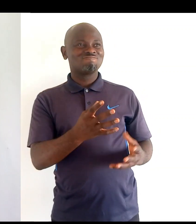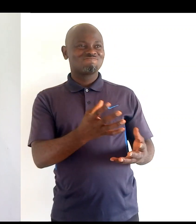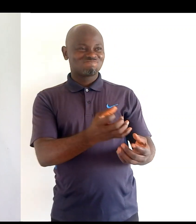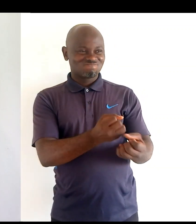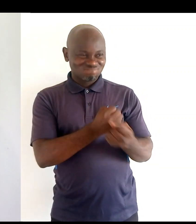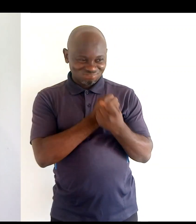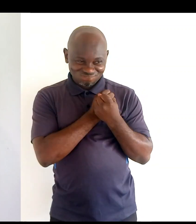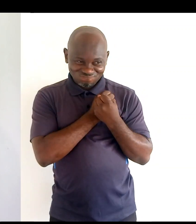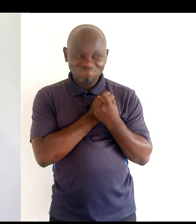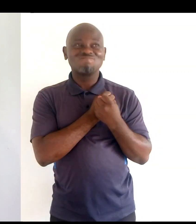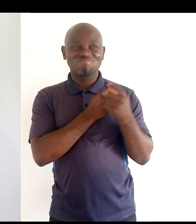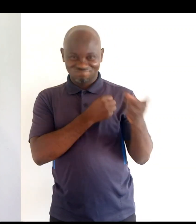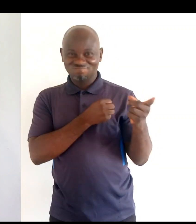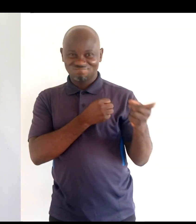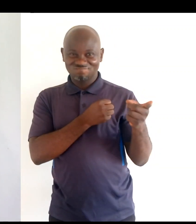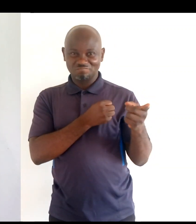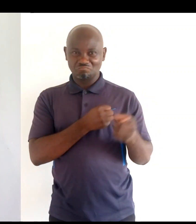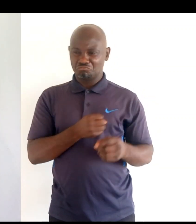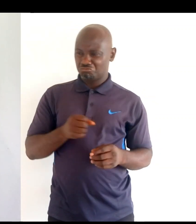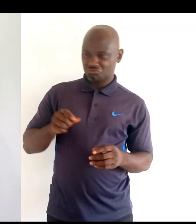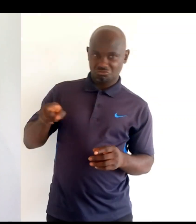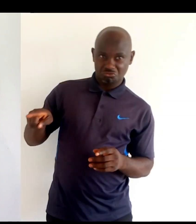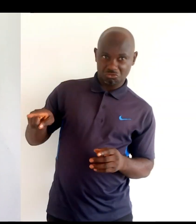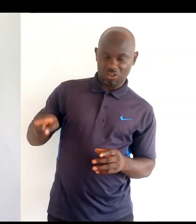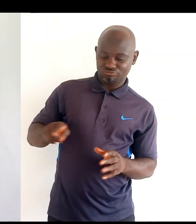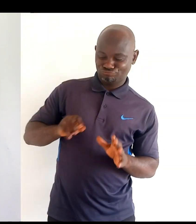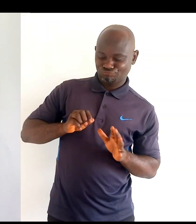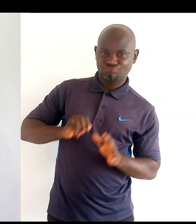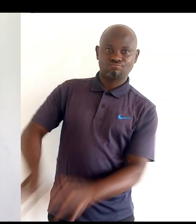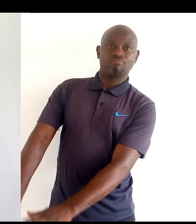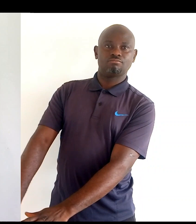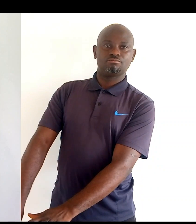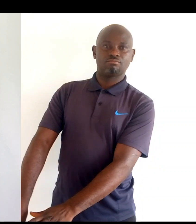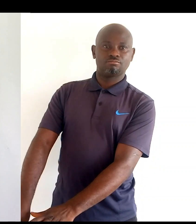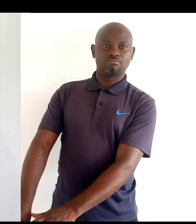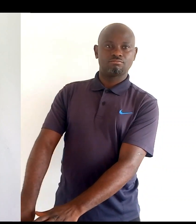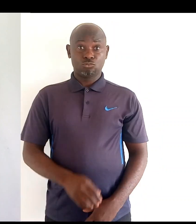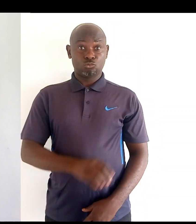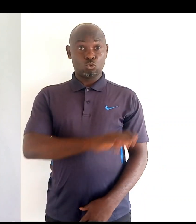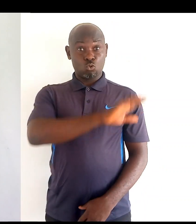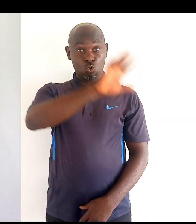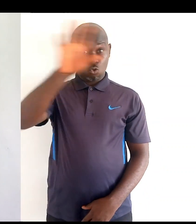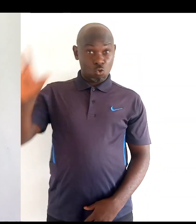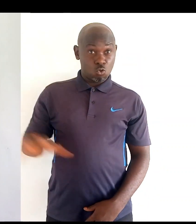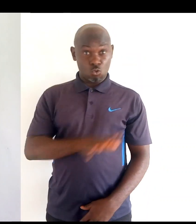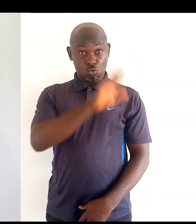we don't need to even argue that. But there is this stigma when it comes to multilingual